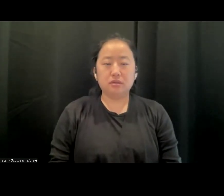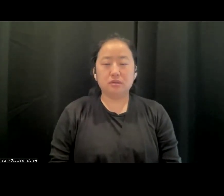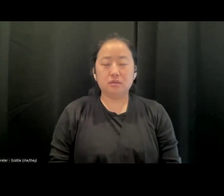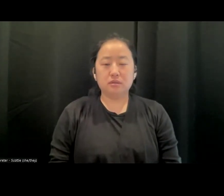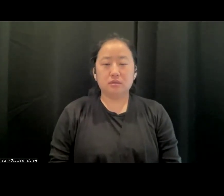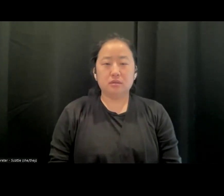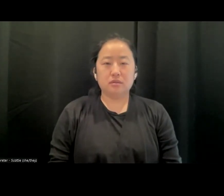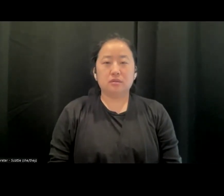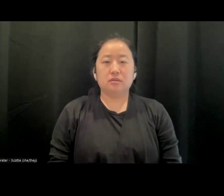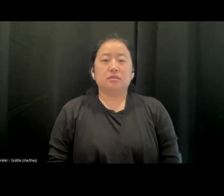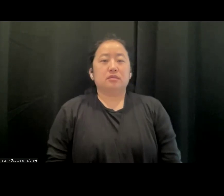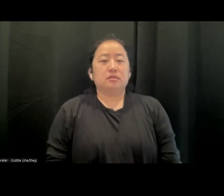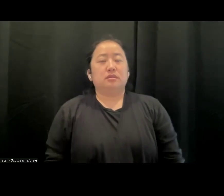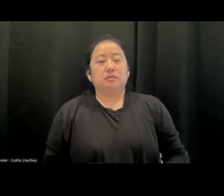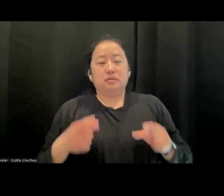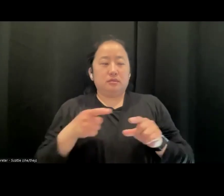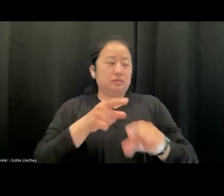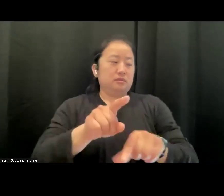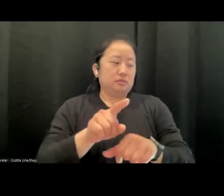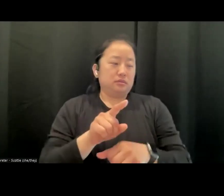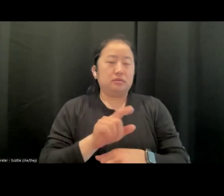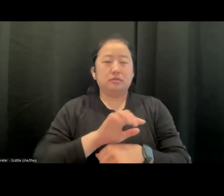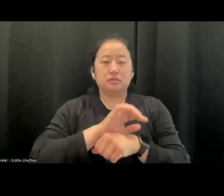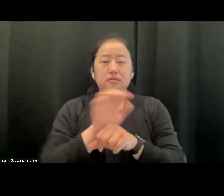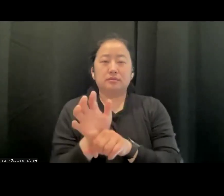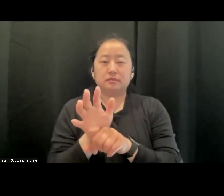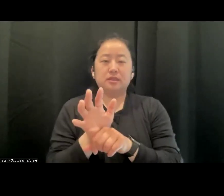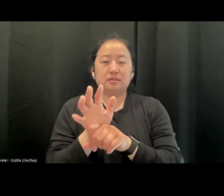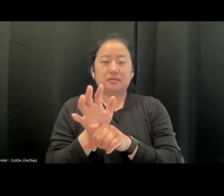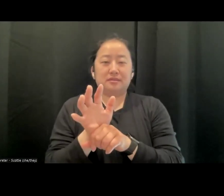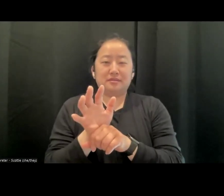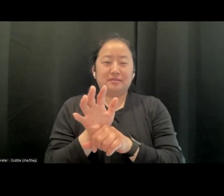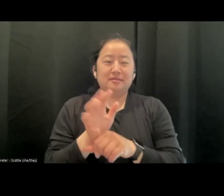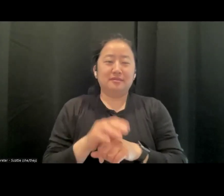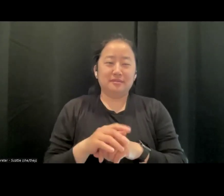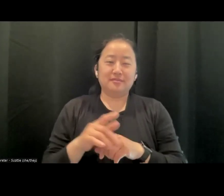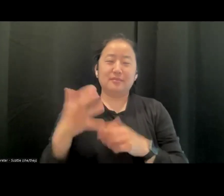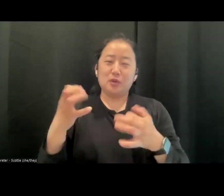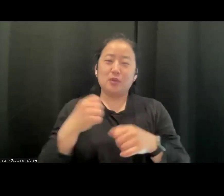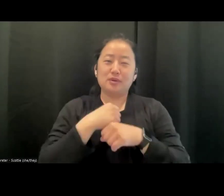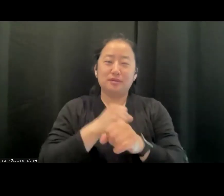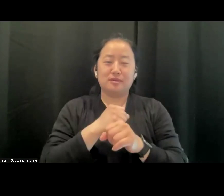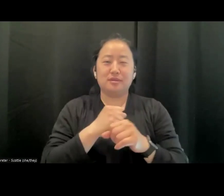During COVID, we wanted to create a virtual tour of the entire center because we weren't